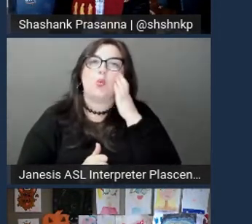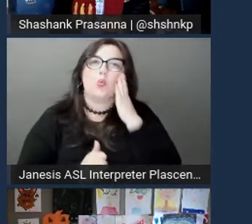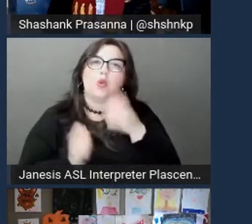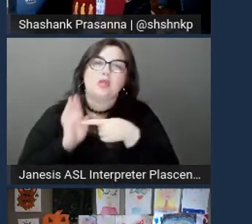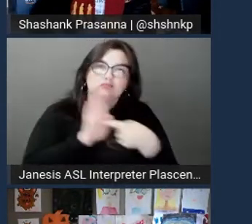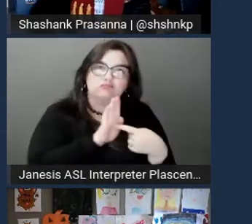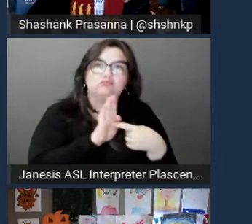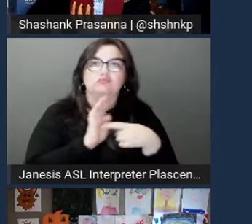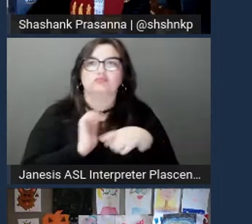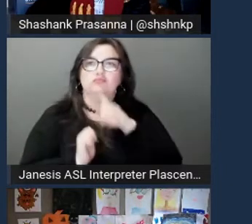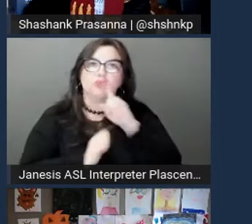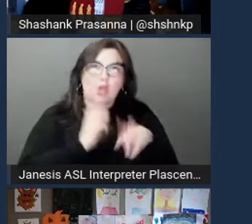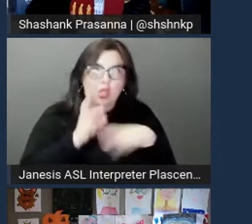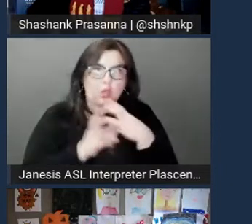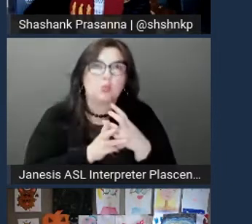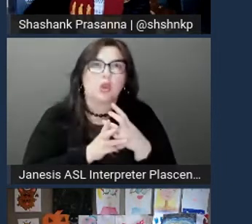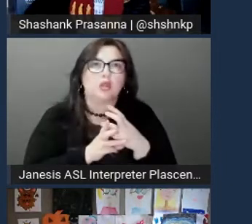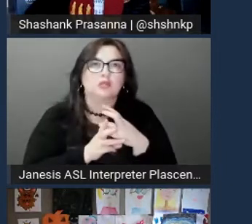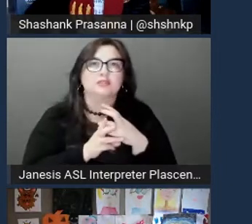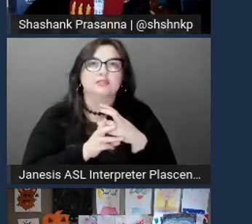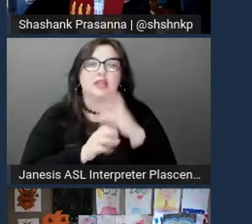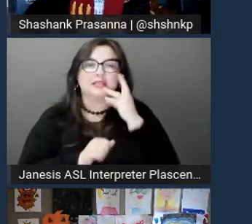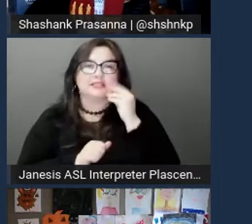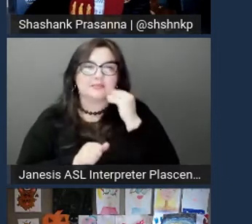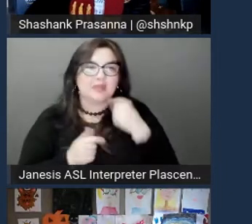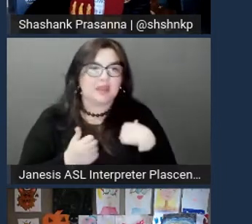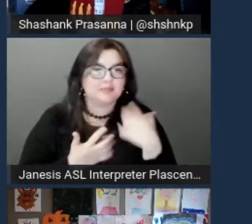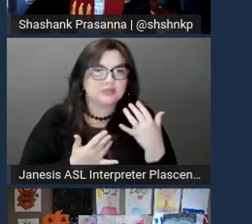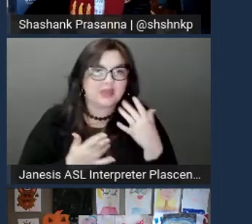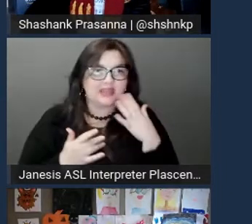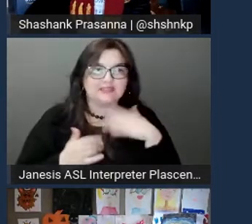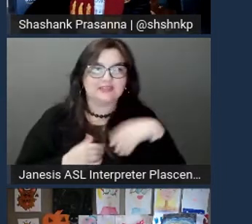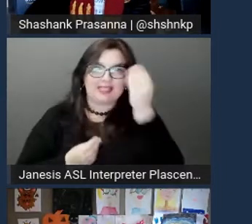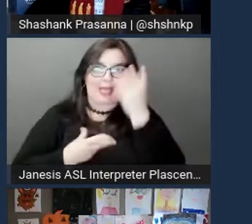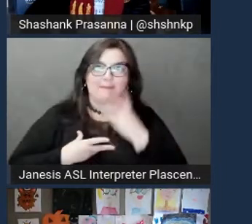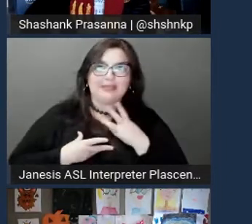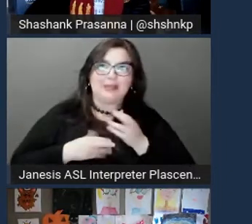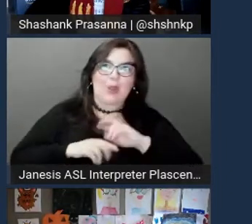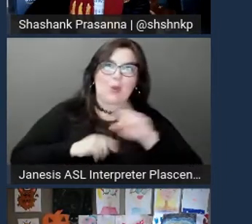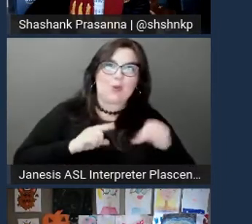I'm just waiting for Ayelen to wave me when she's ready, but I can start embracing that.